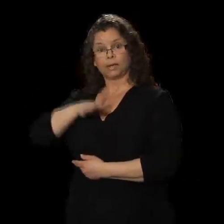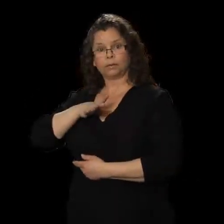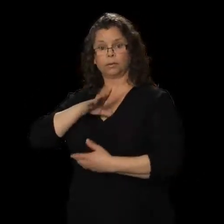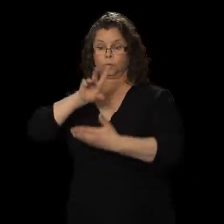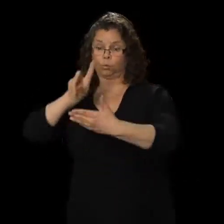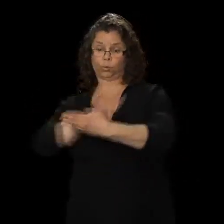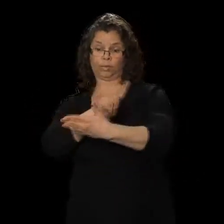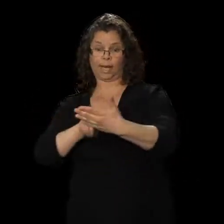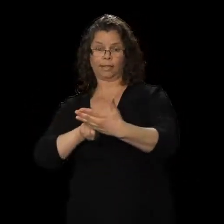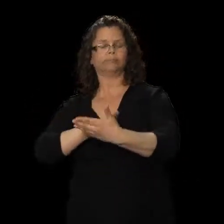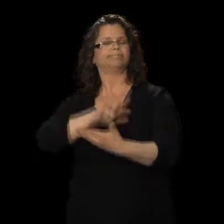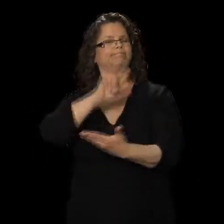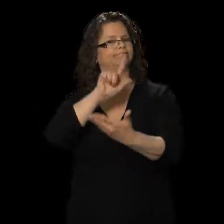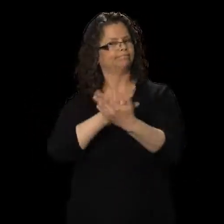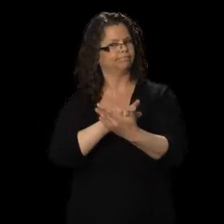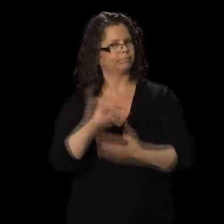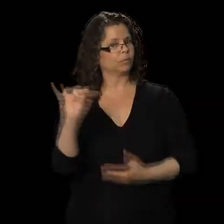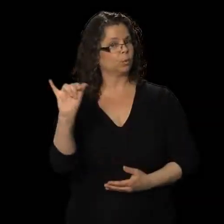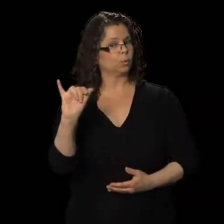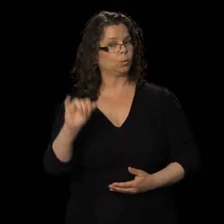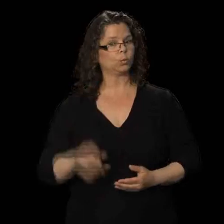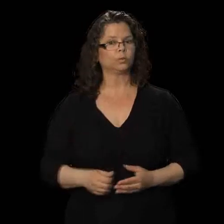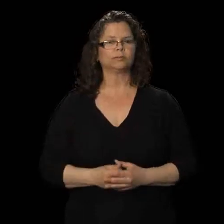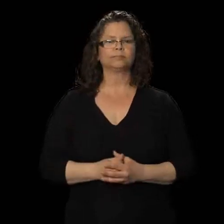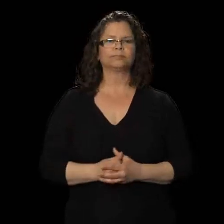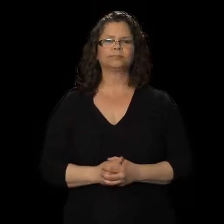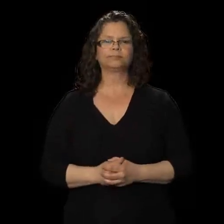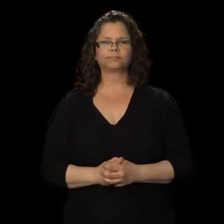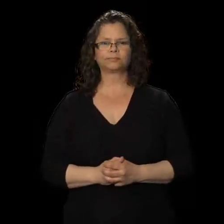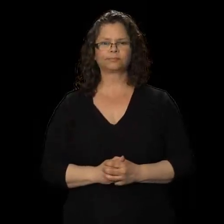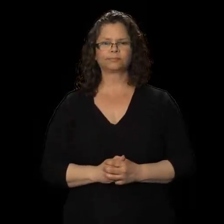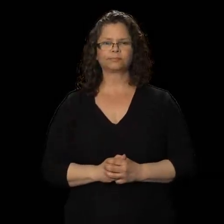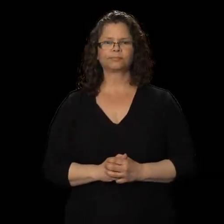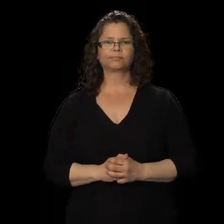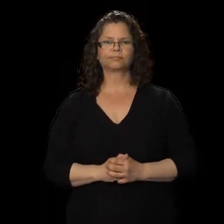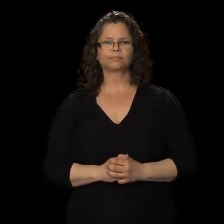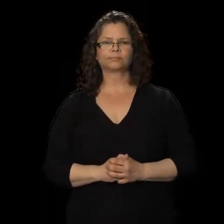a same-sex relationship.